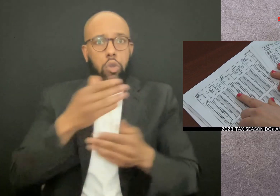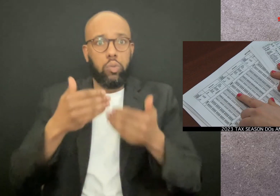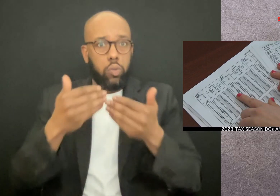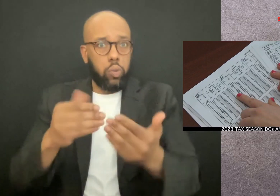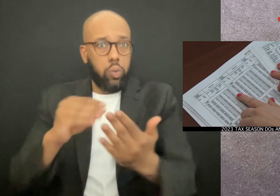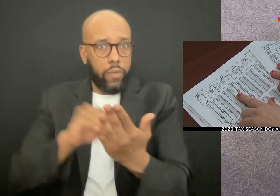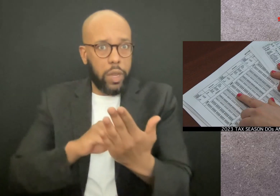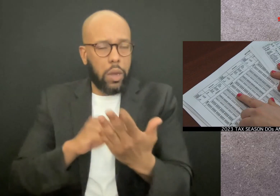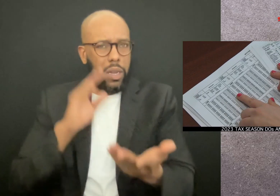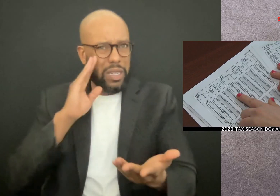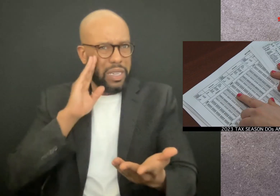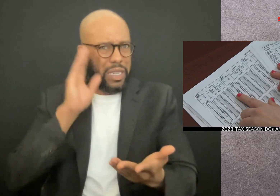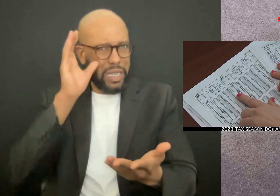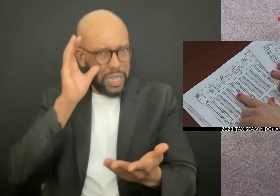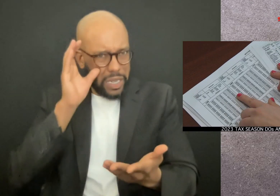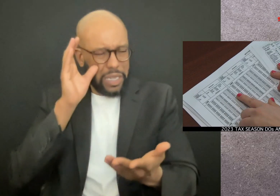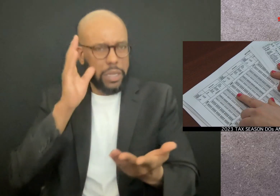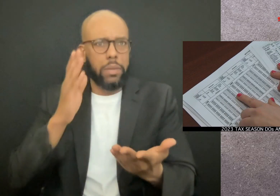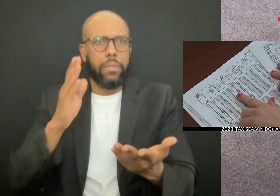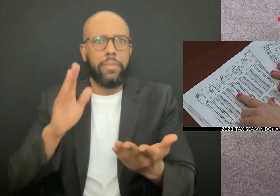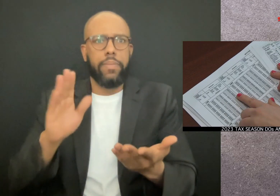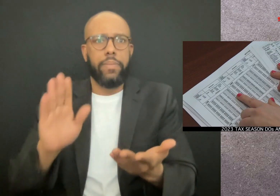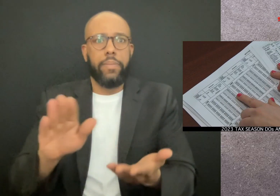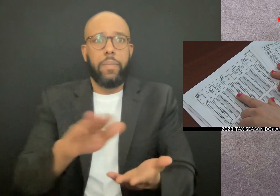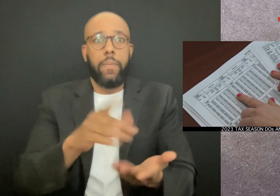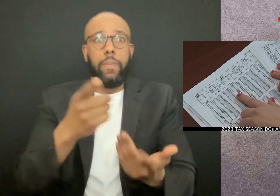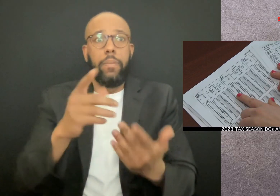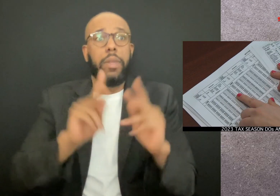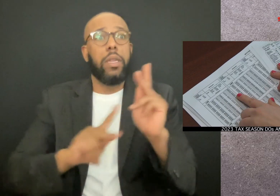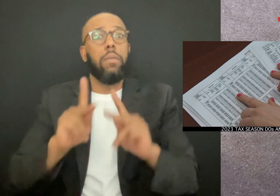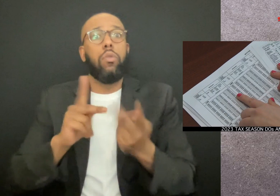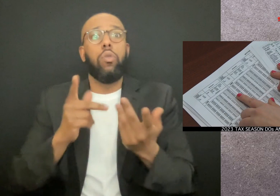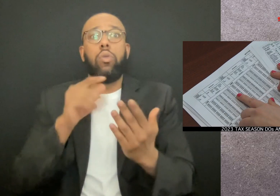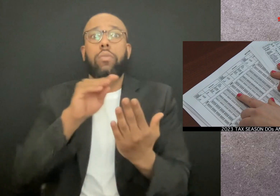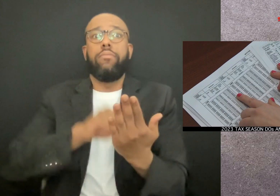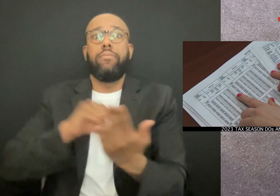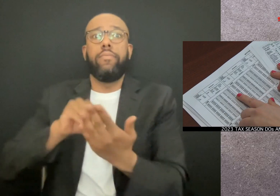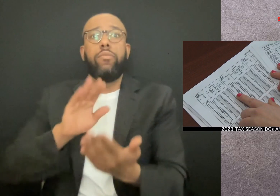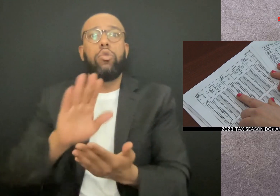the official tax filing season kicked off this week but before you file listen up